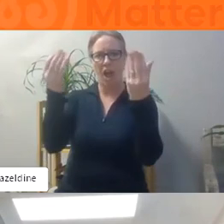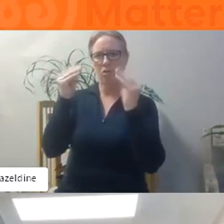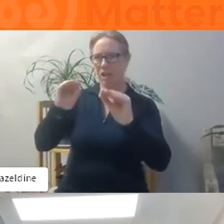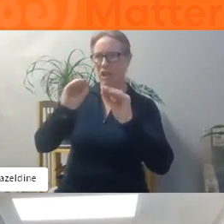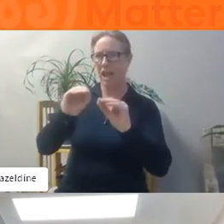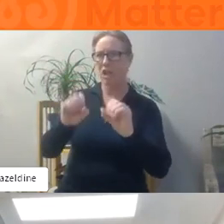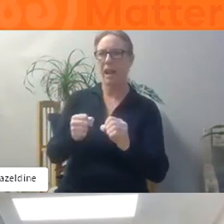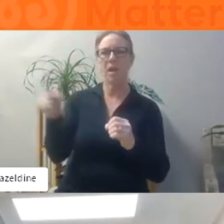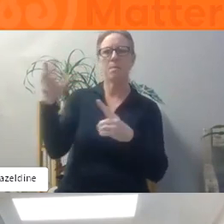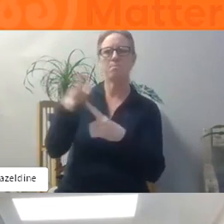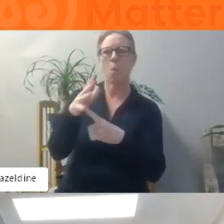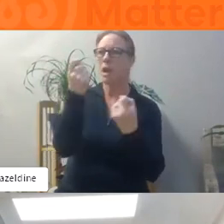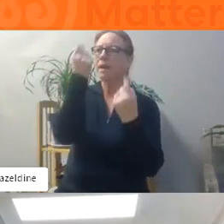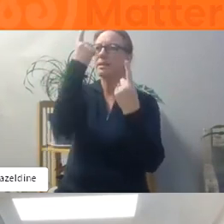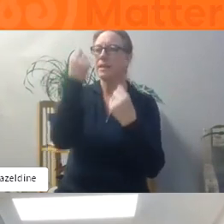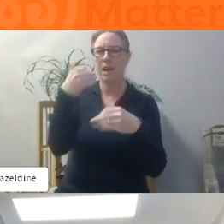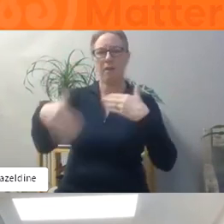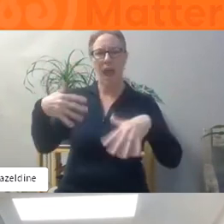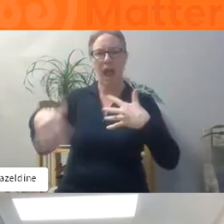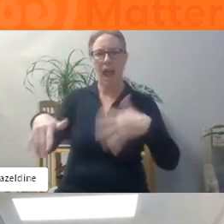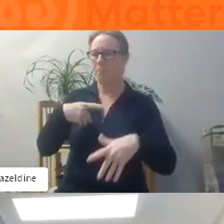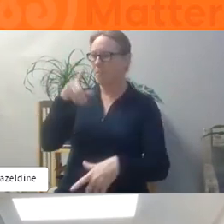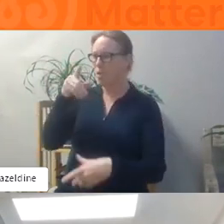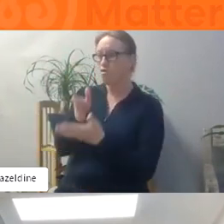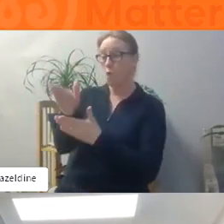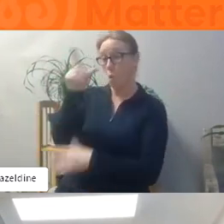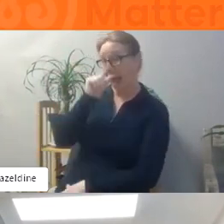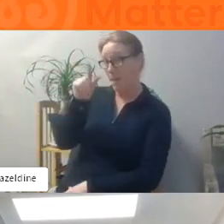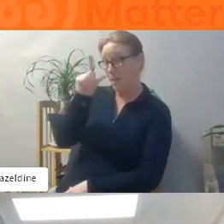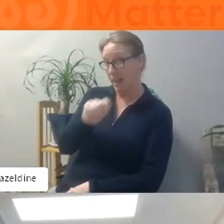understanding of the harm caused by ableism and normativity alongside